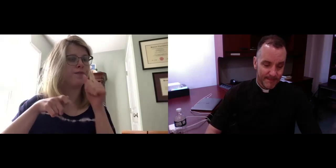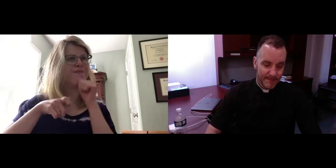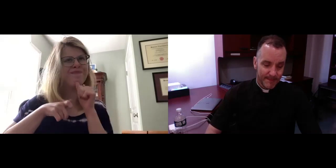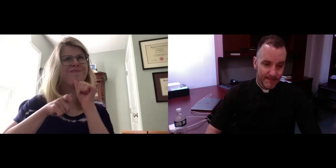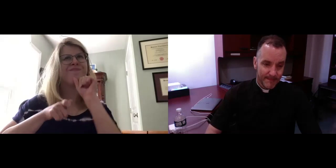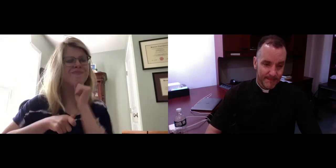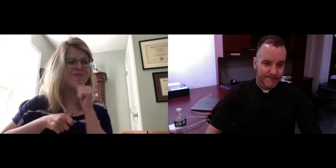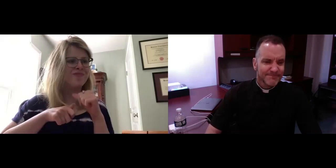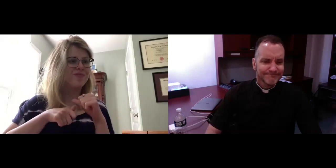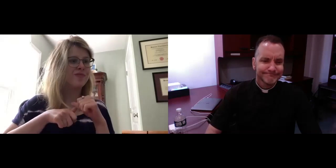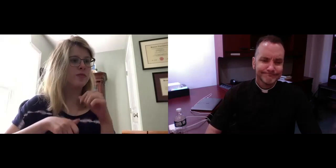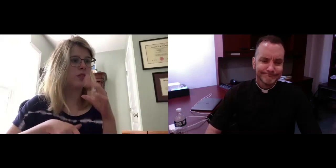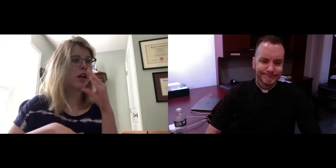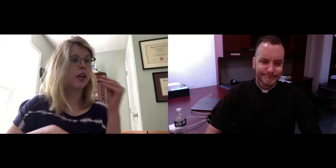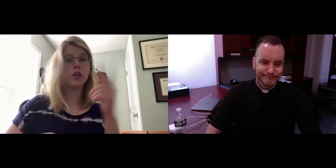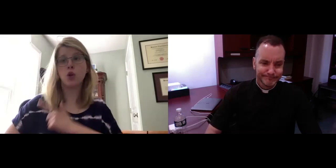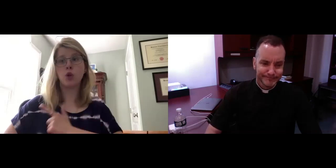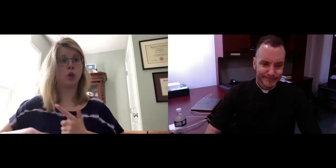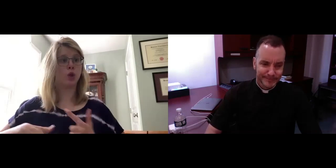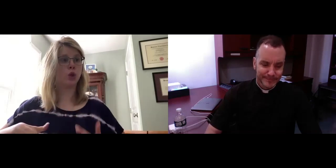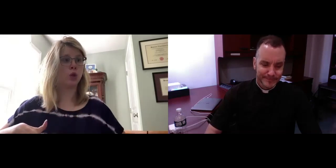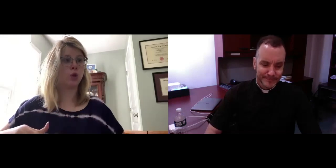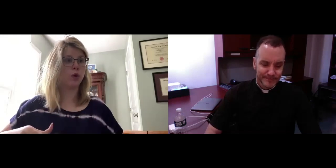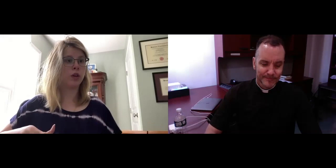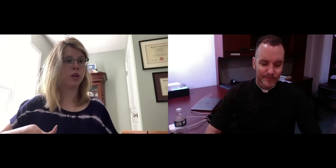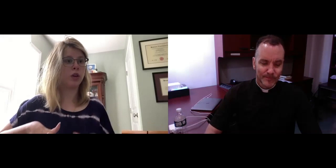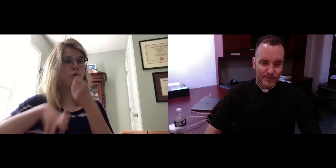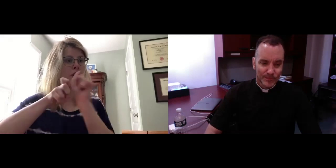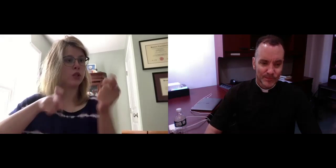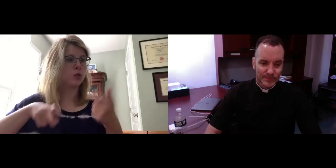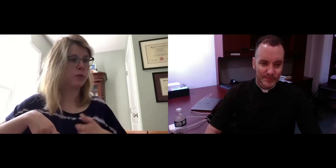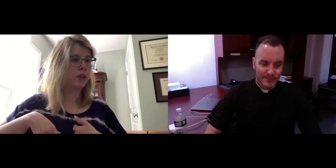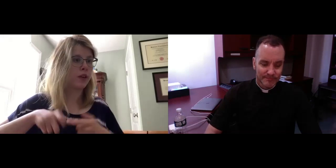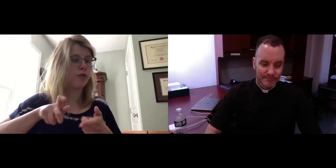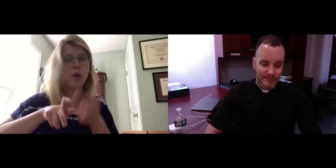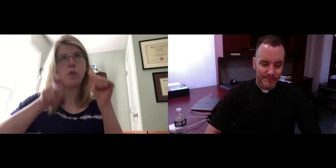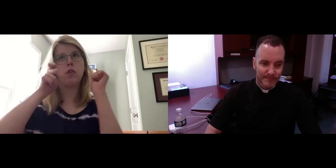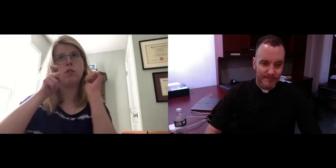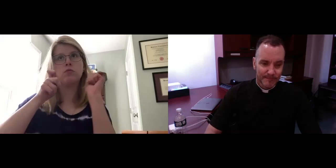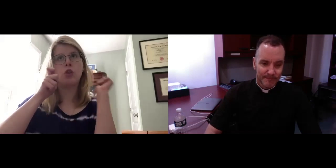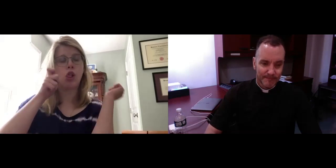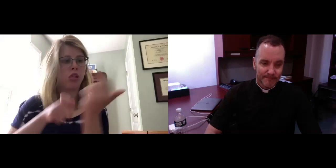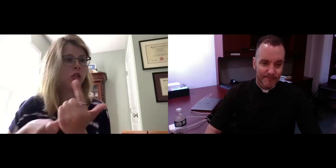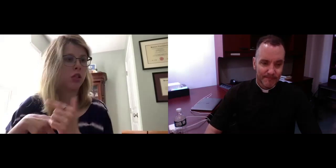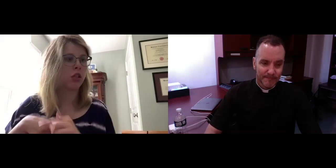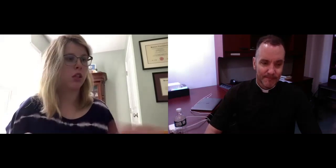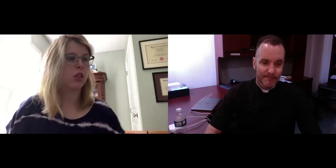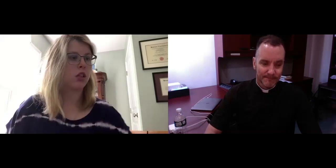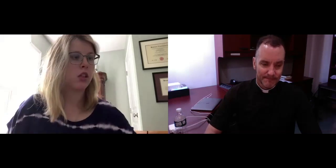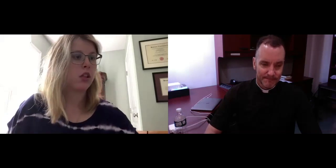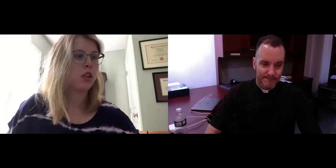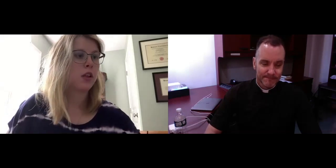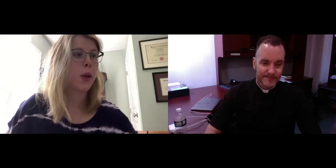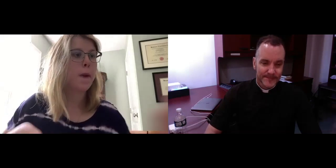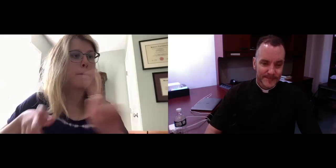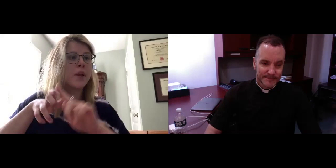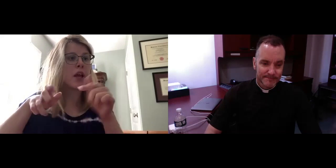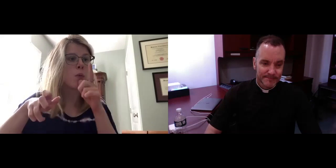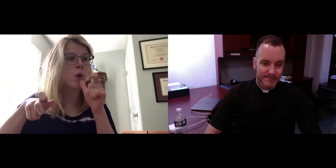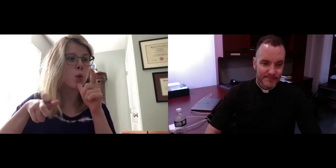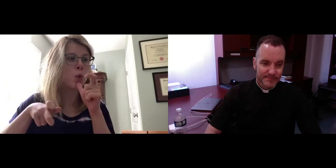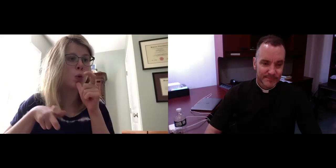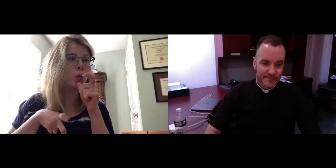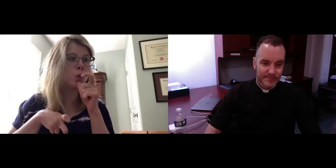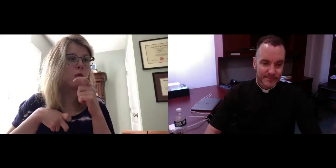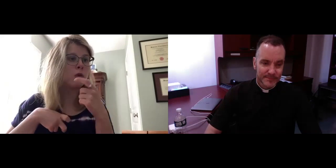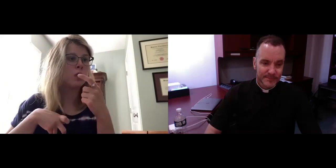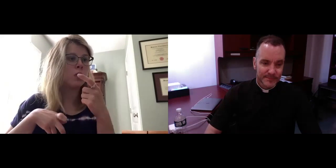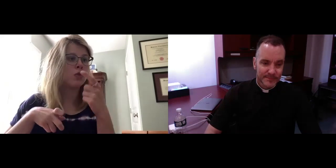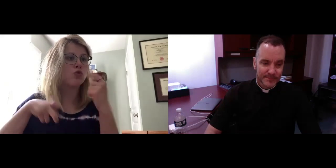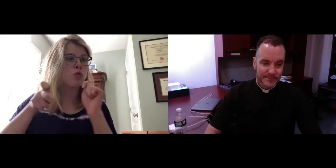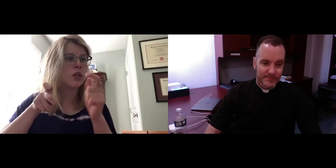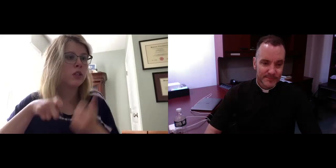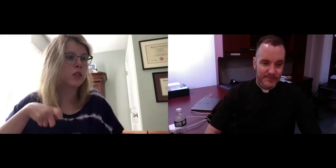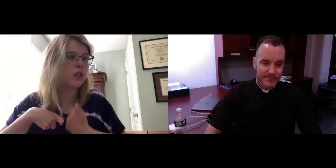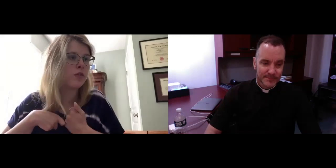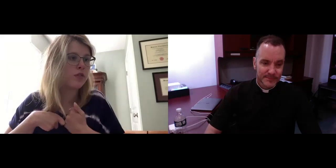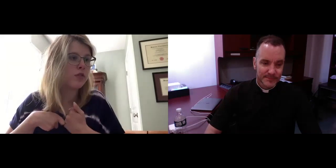that I endured. Yet from all these things the Lord delivered me. In fact, all who